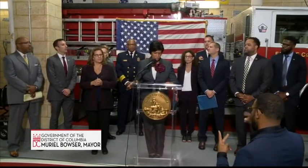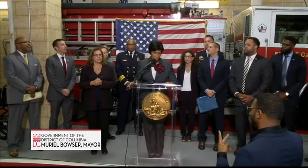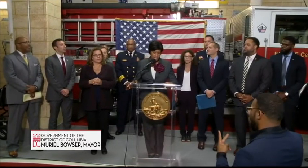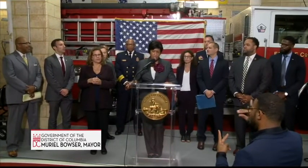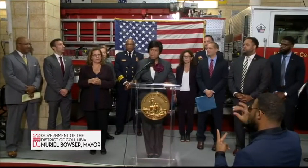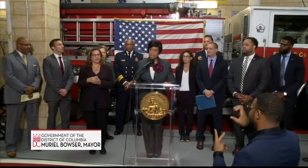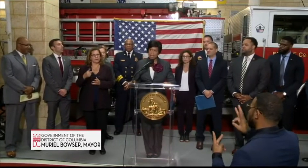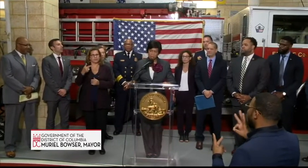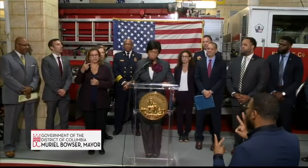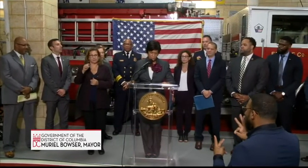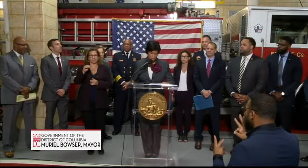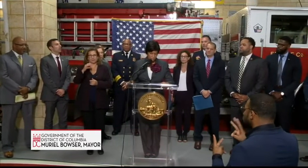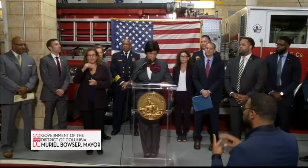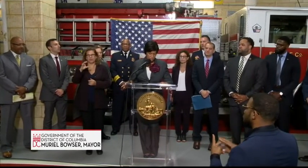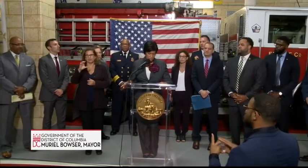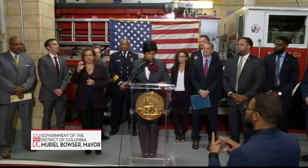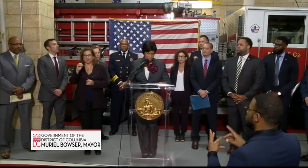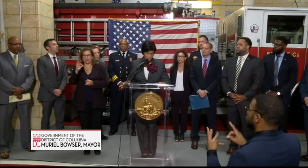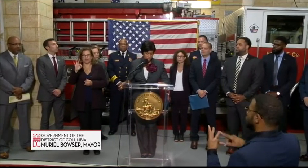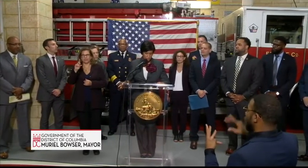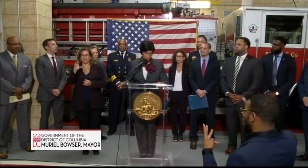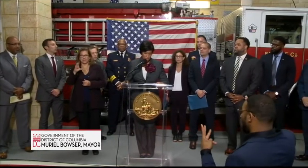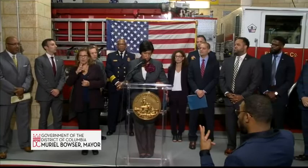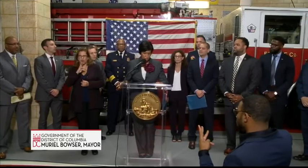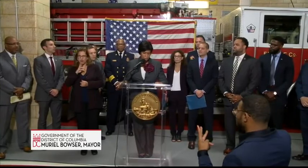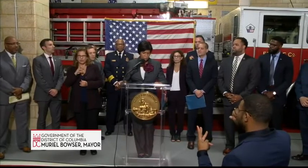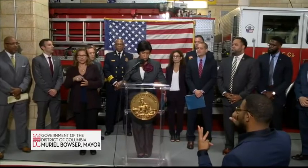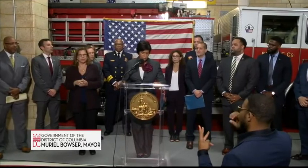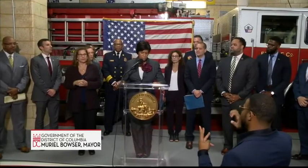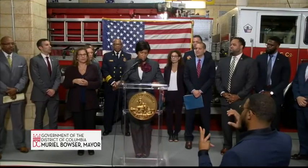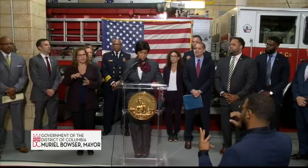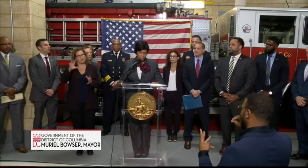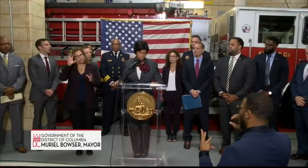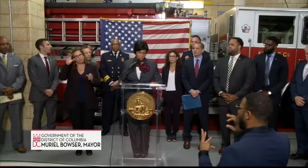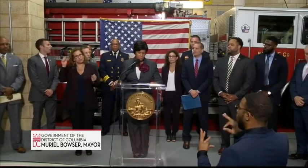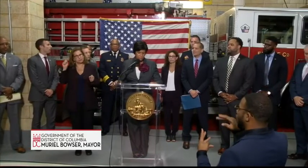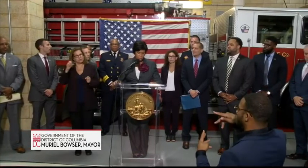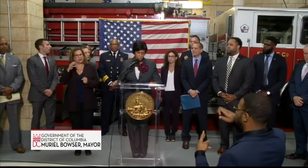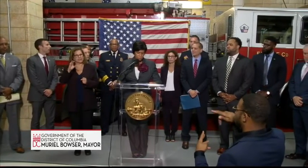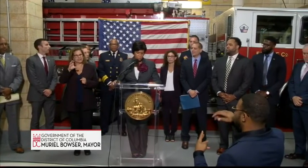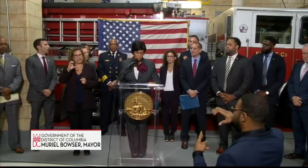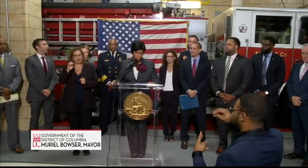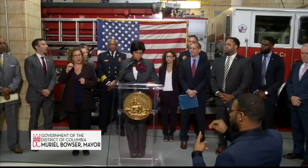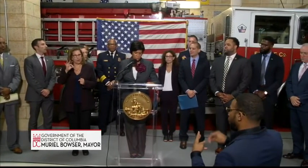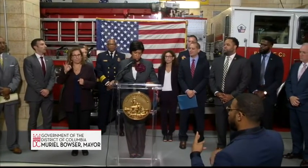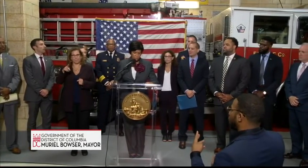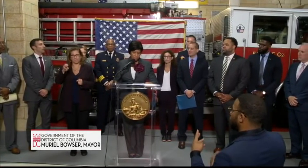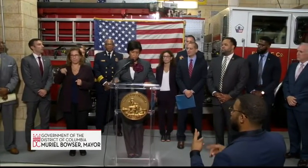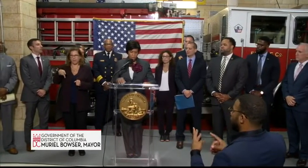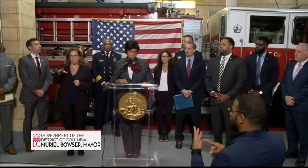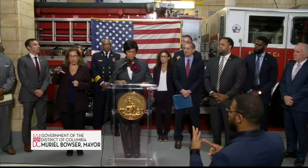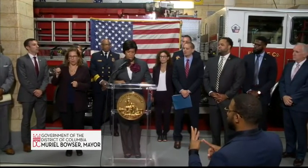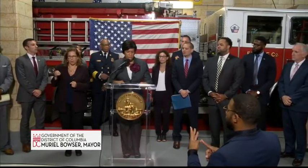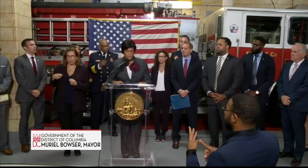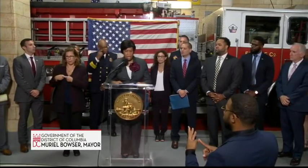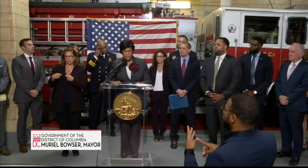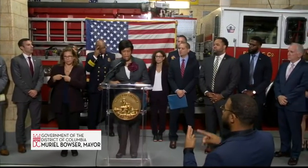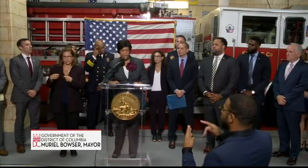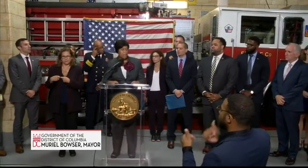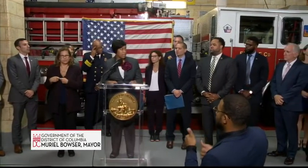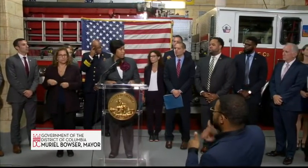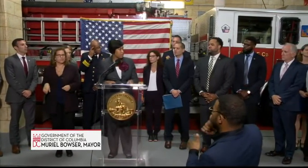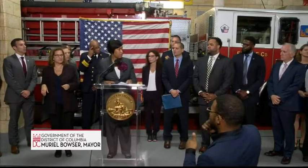DAVID VELAZQUEZ, PAUL WIEDEFELD THE GENERAL MANAGER OF WMATA AND